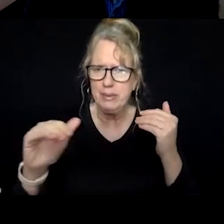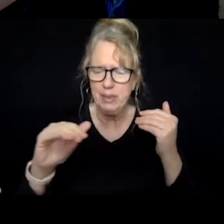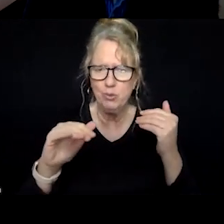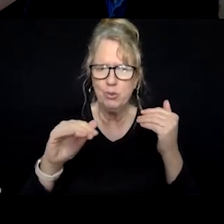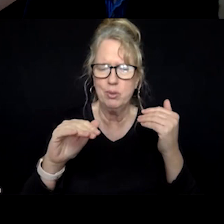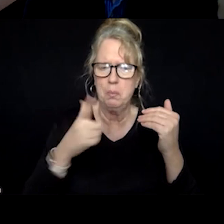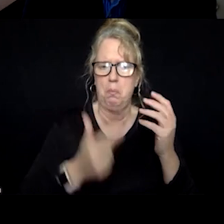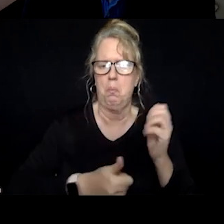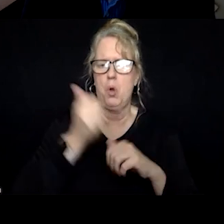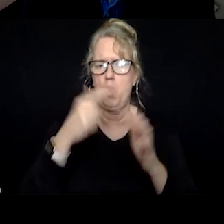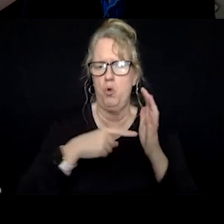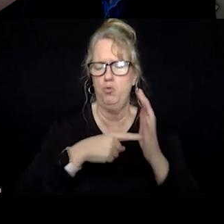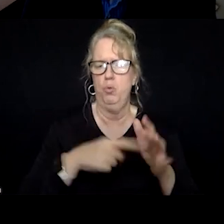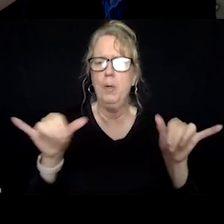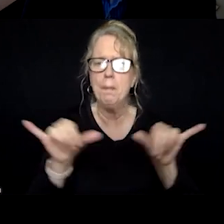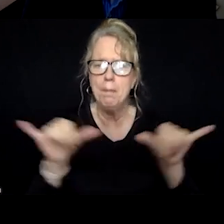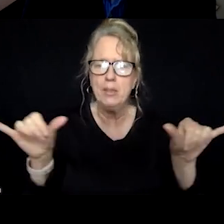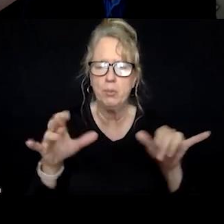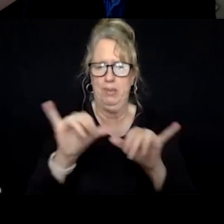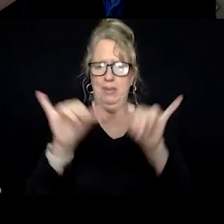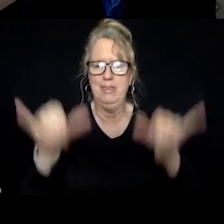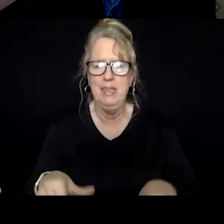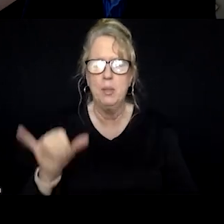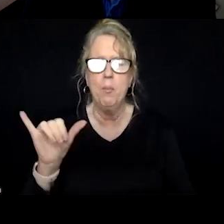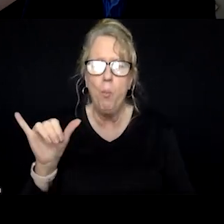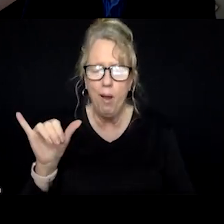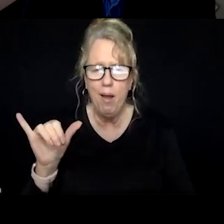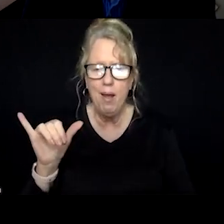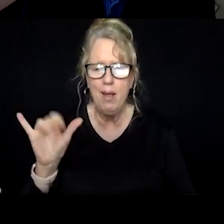WITH MEASUREMENT.